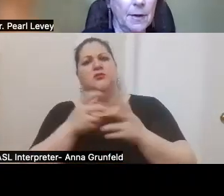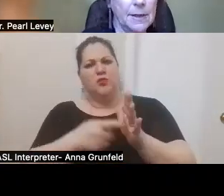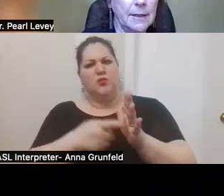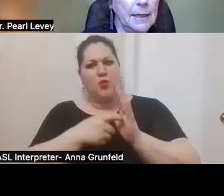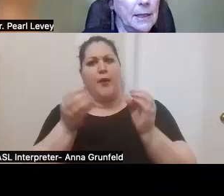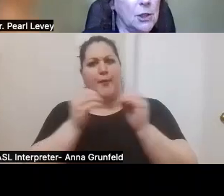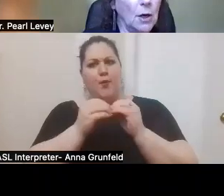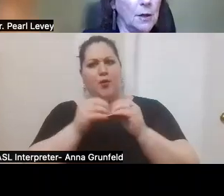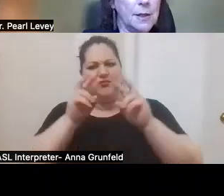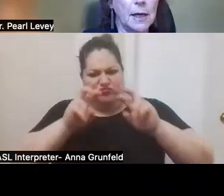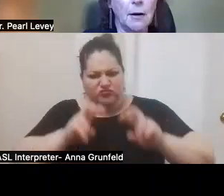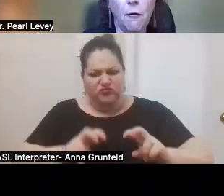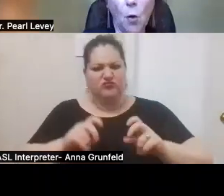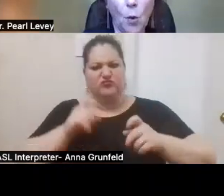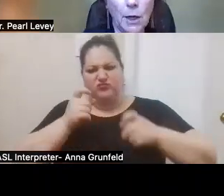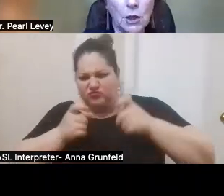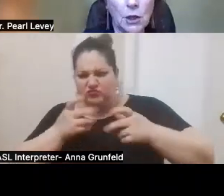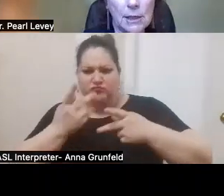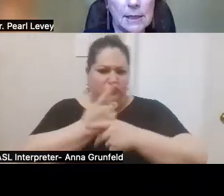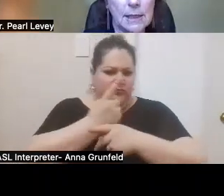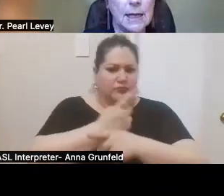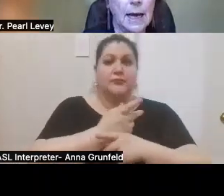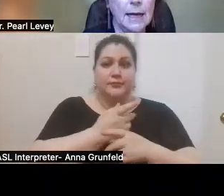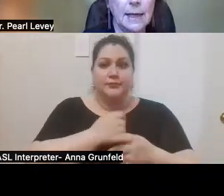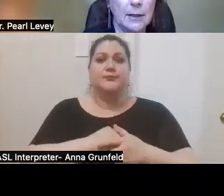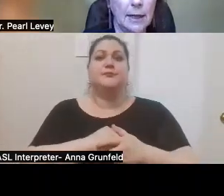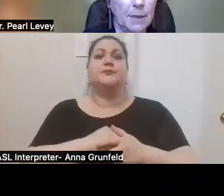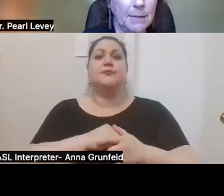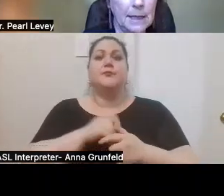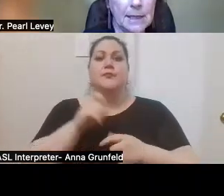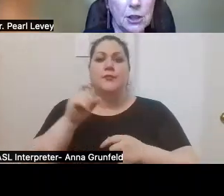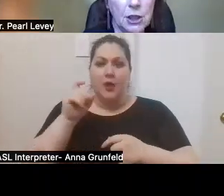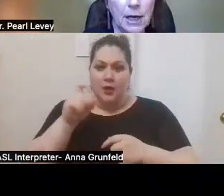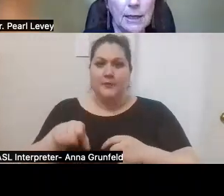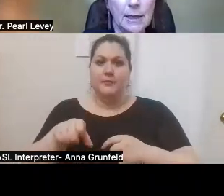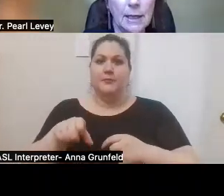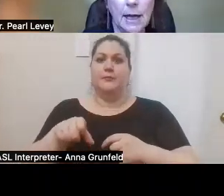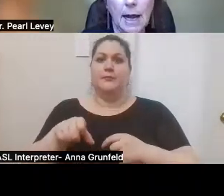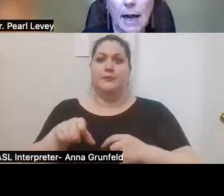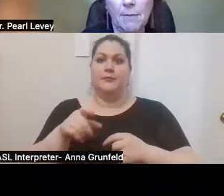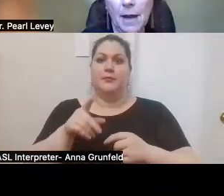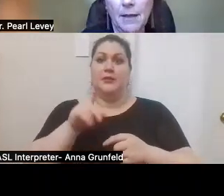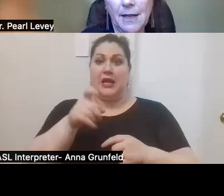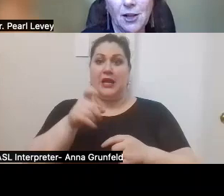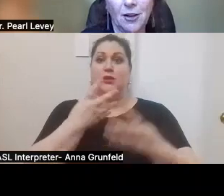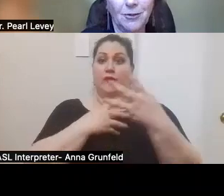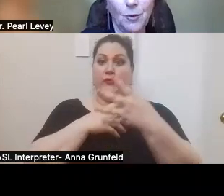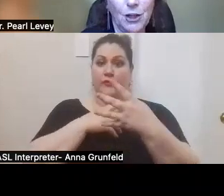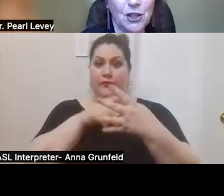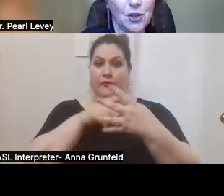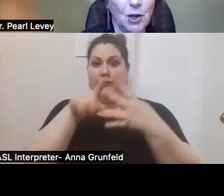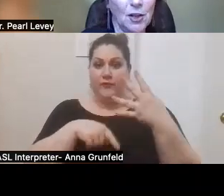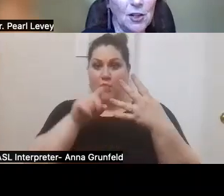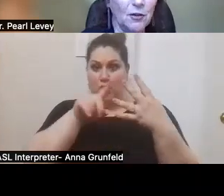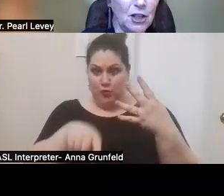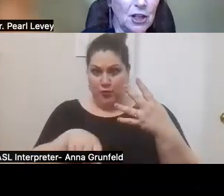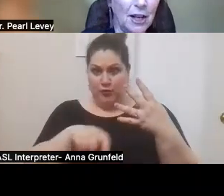There's a need to ask four questions as outlined by Meeks and Jane. And these are questions we ask of each other.